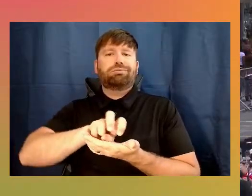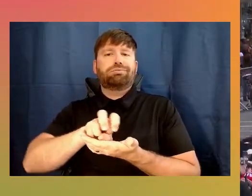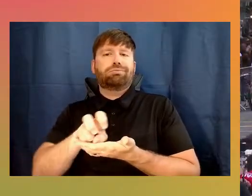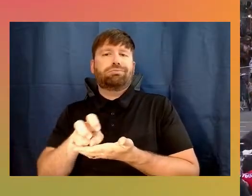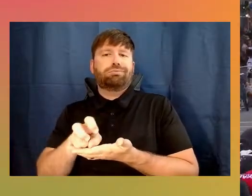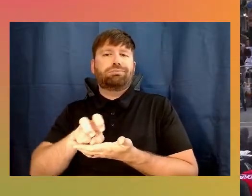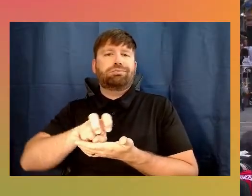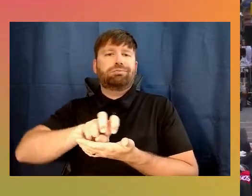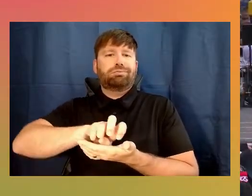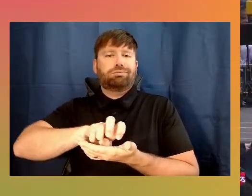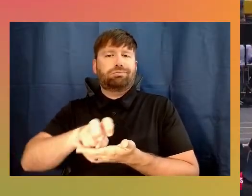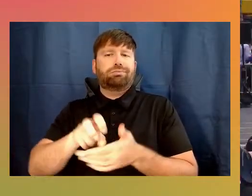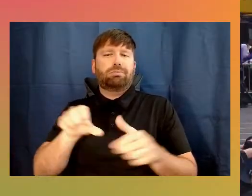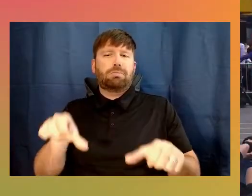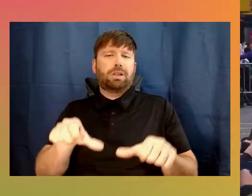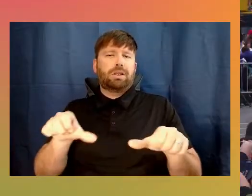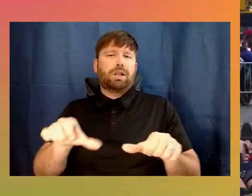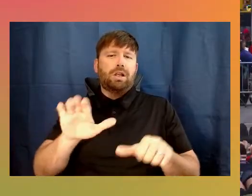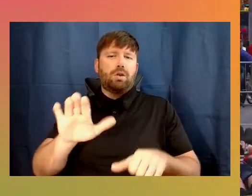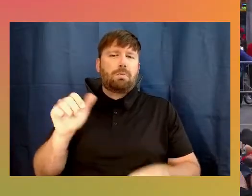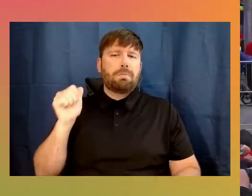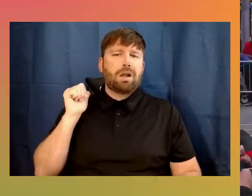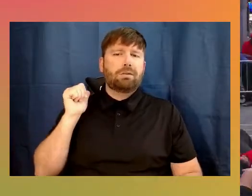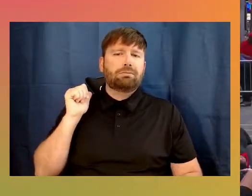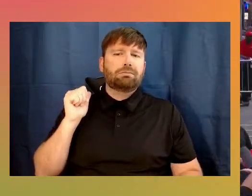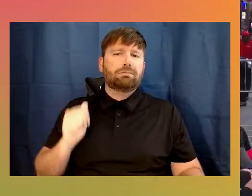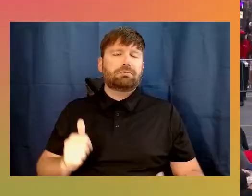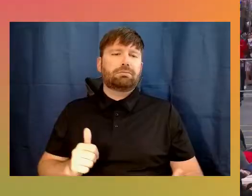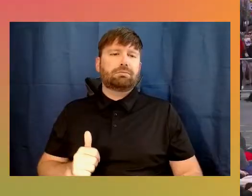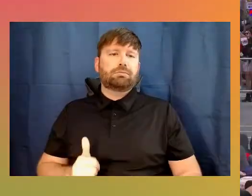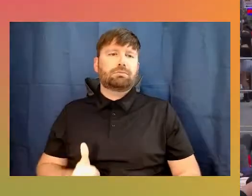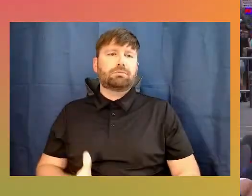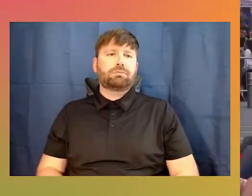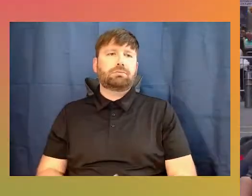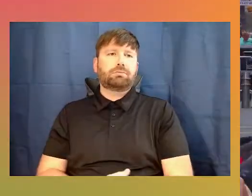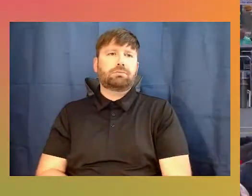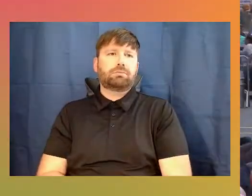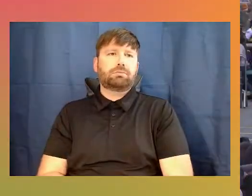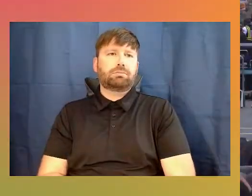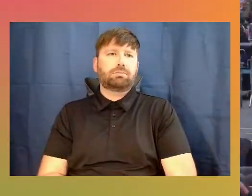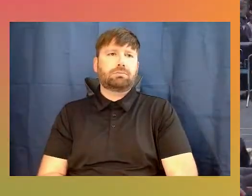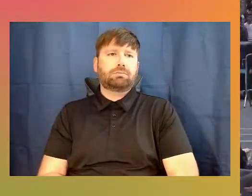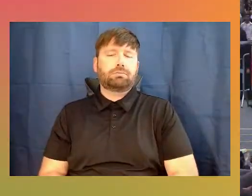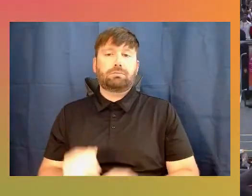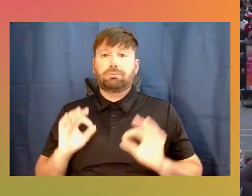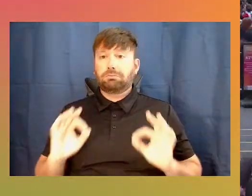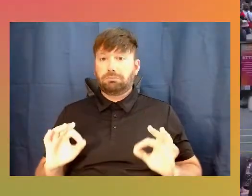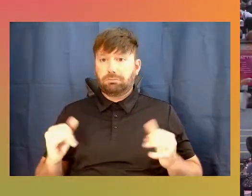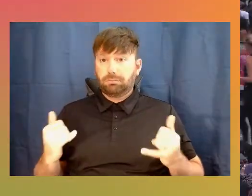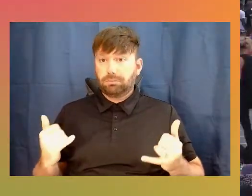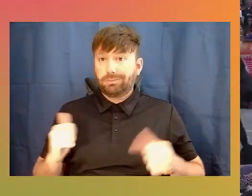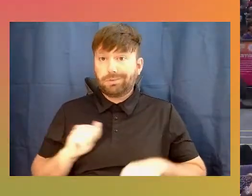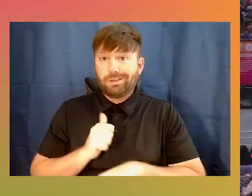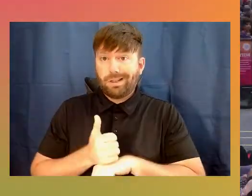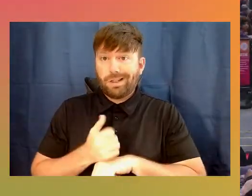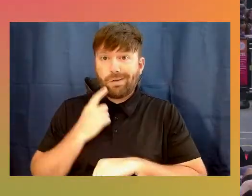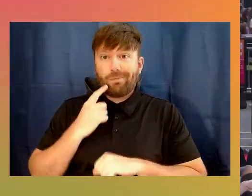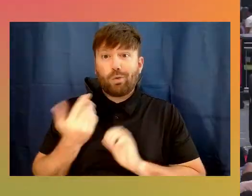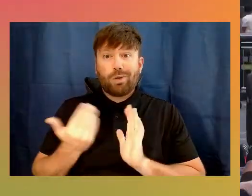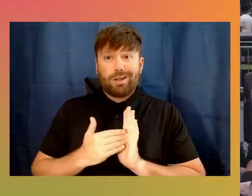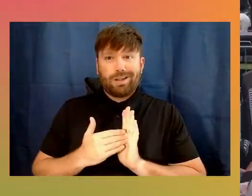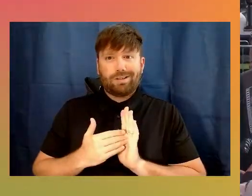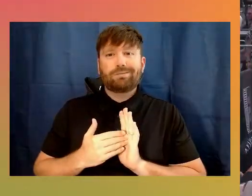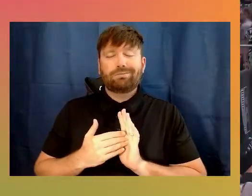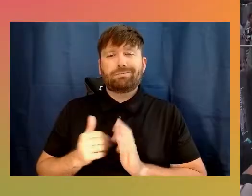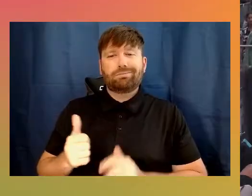BACK, KIND OF WINDSHIELD WIPER